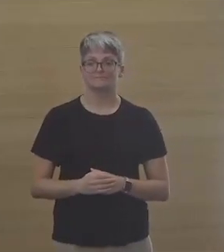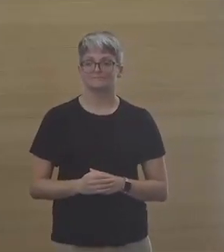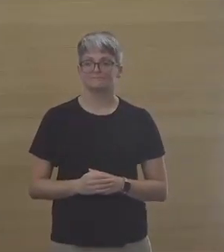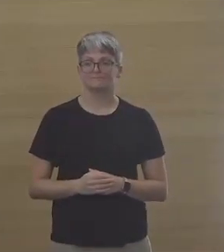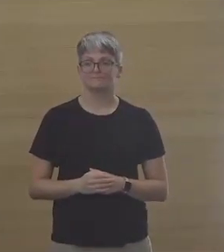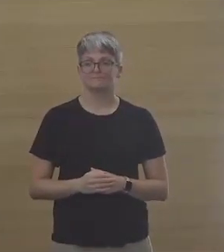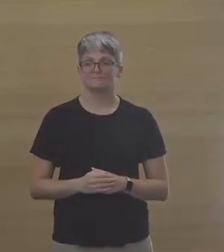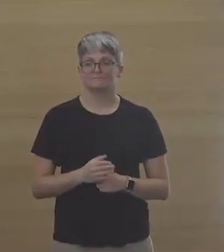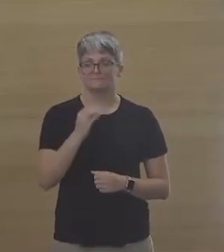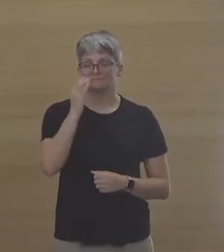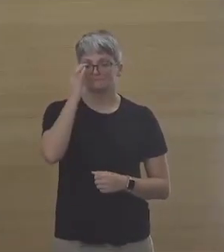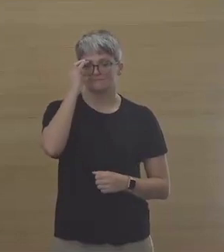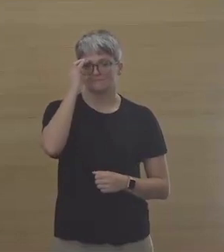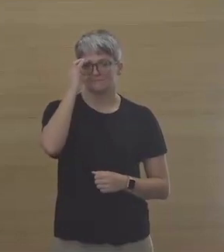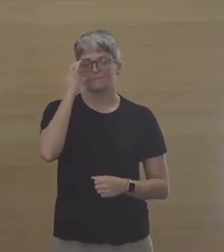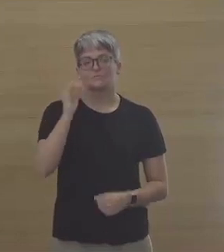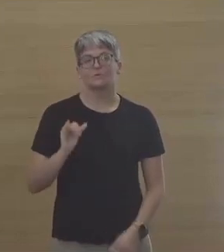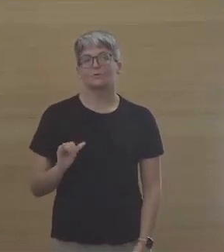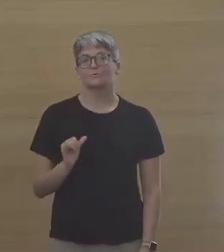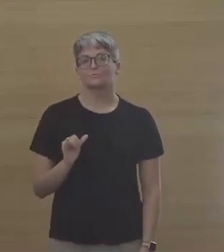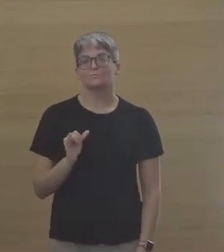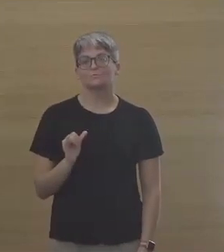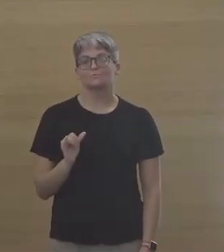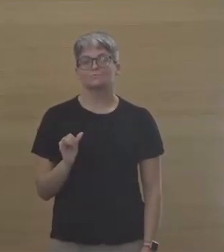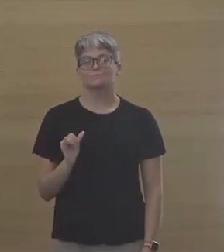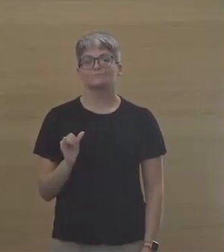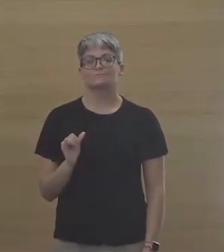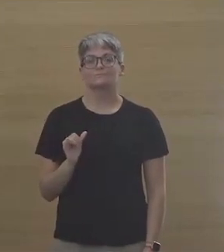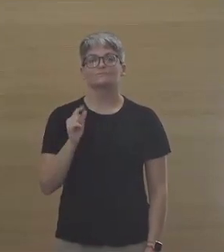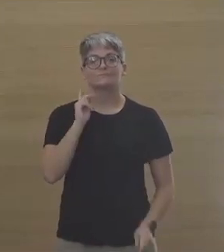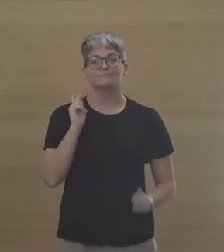Also, for those who are Massachusetts based,